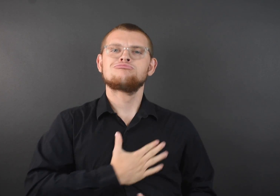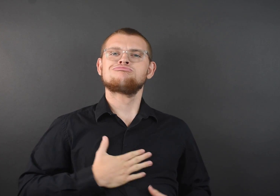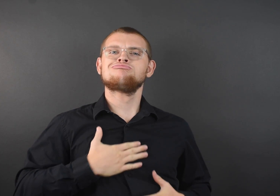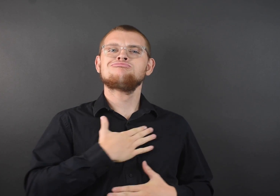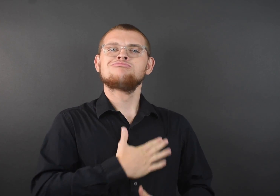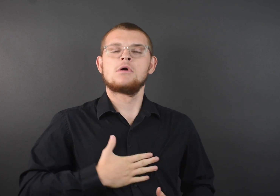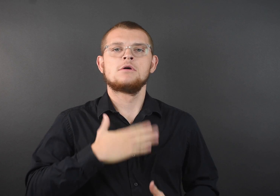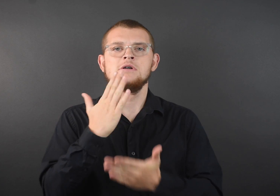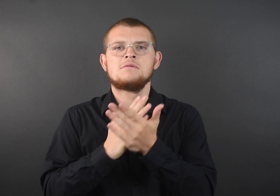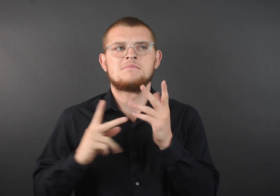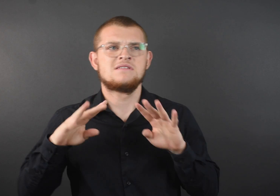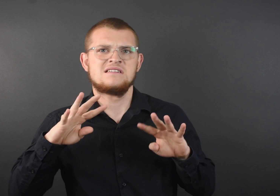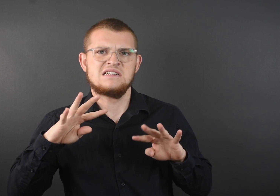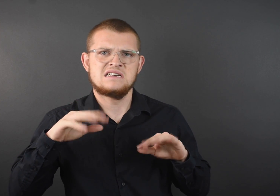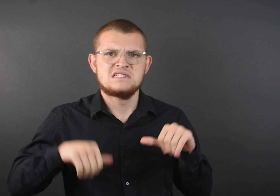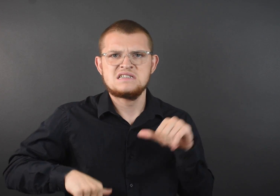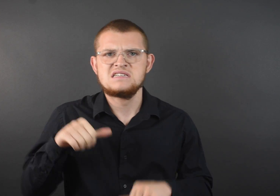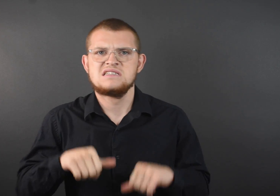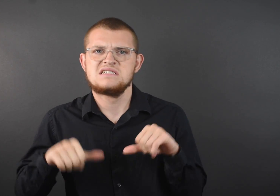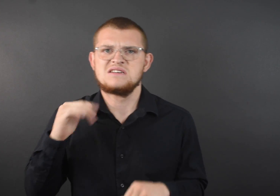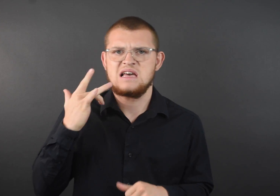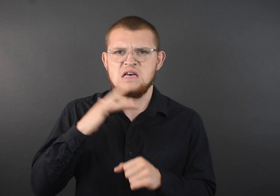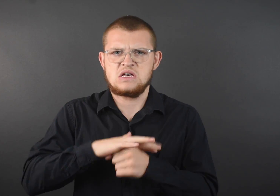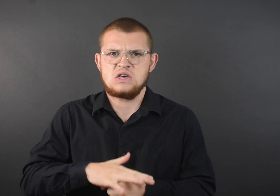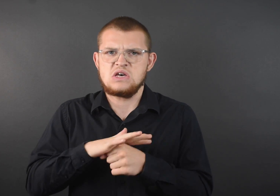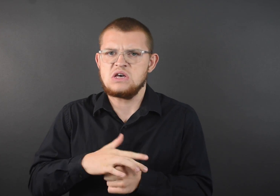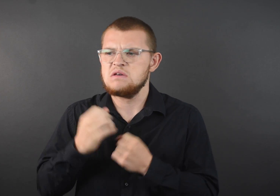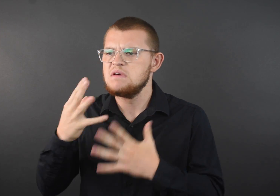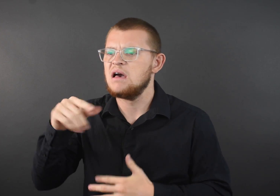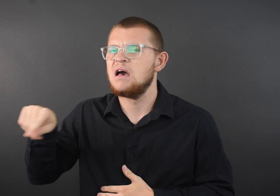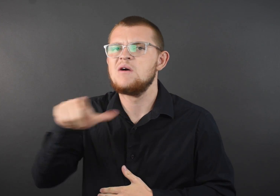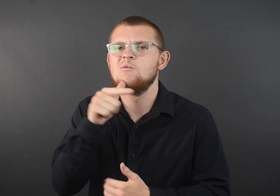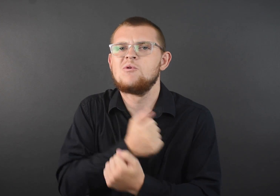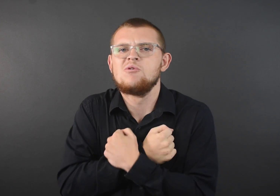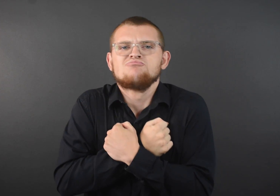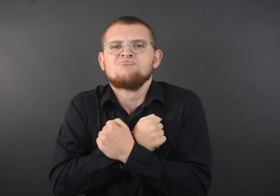Others are eager for the freedom those already immunized enjoy.